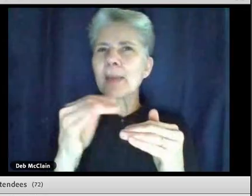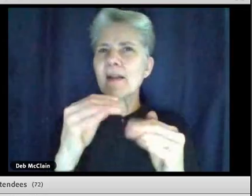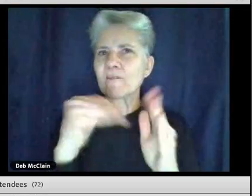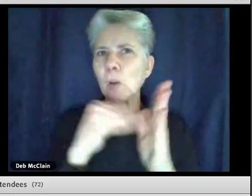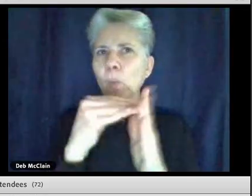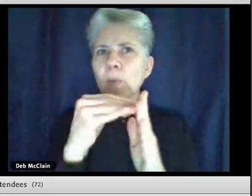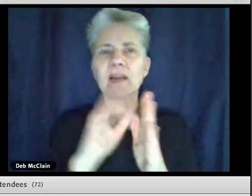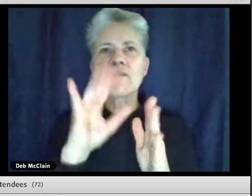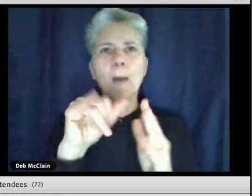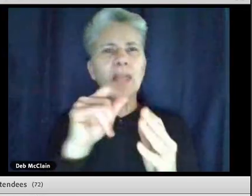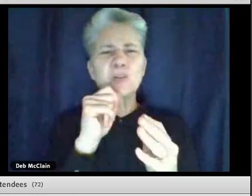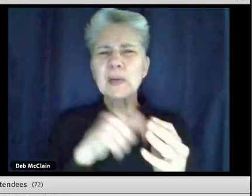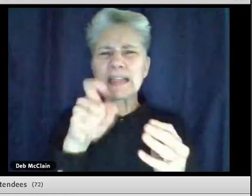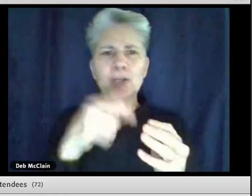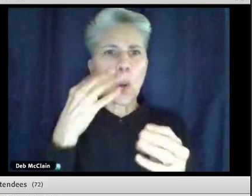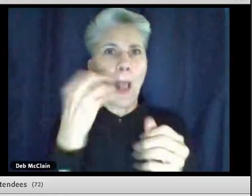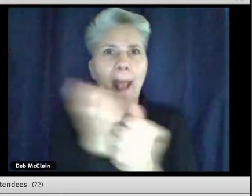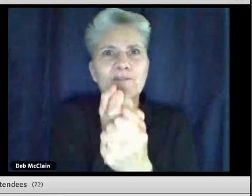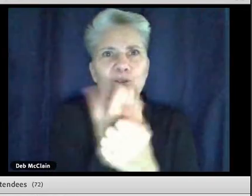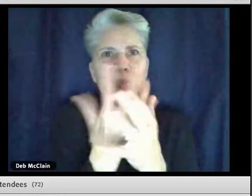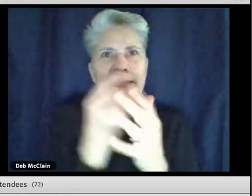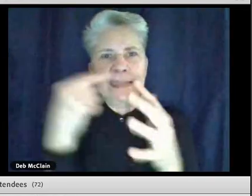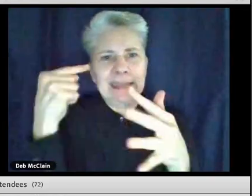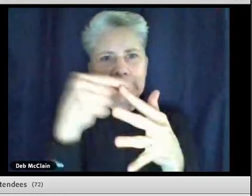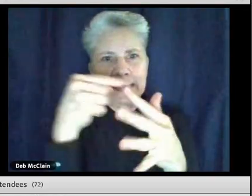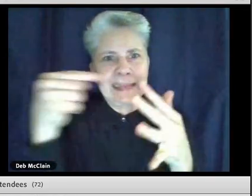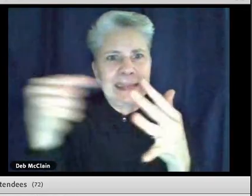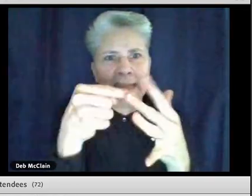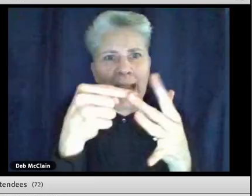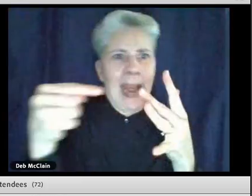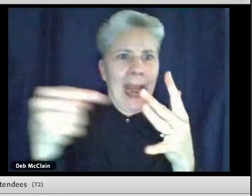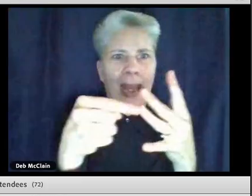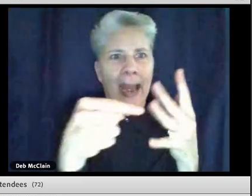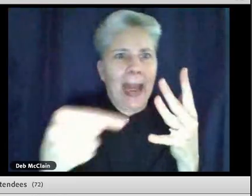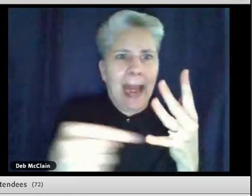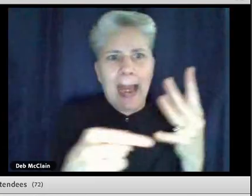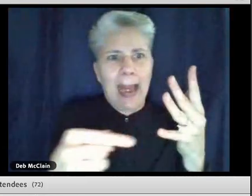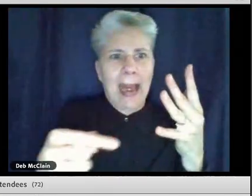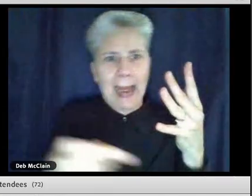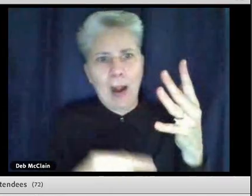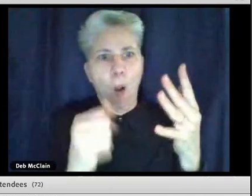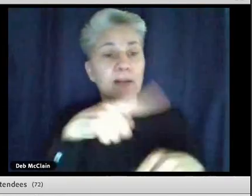Again, limit the frequency of your updates. You don't have to know every single detail.